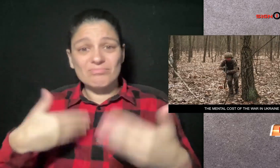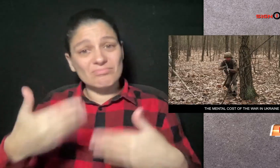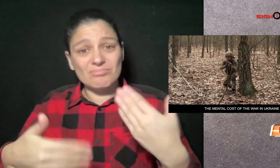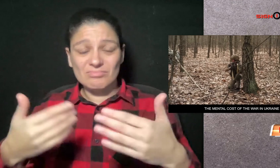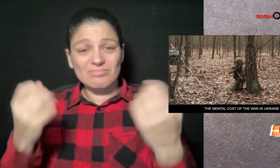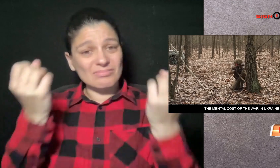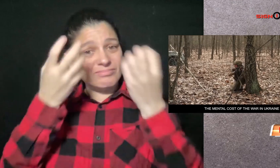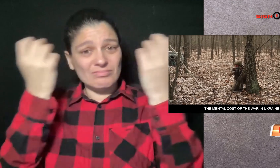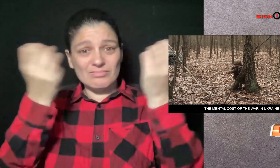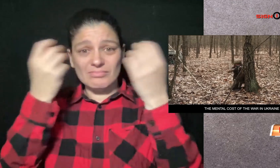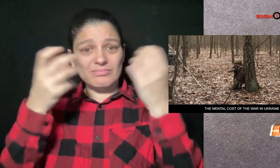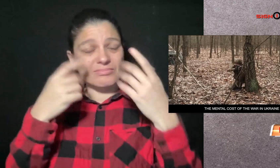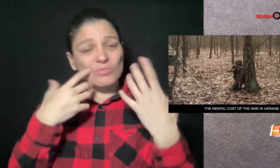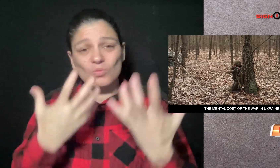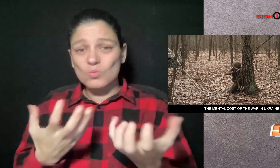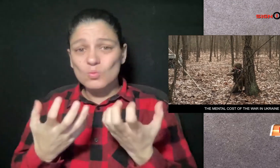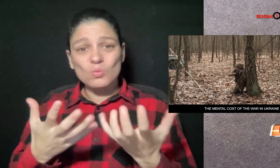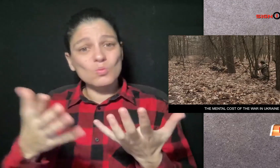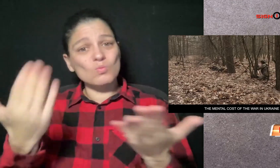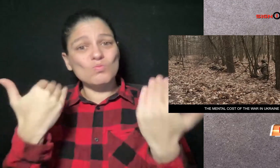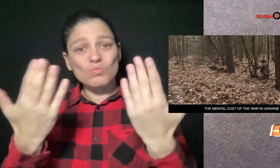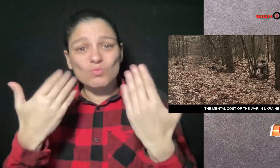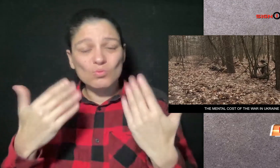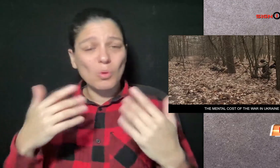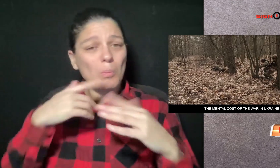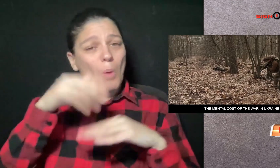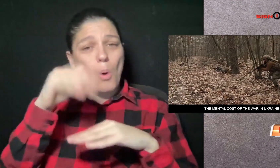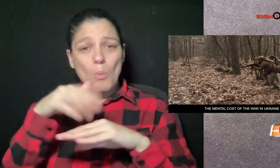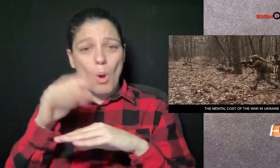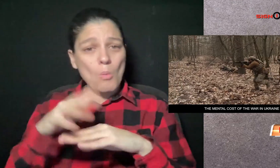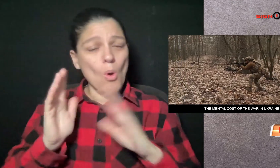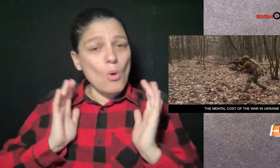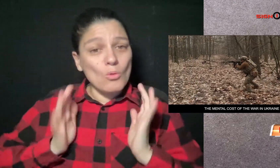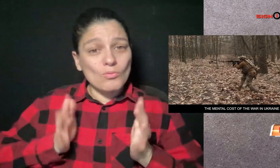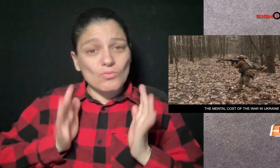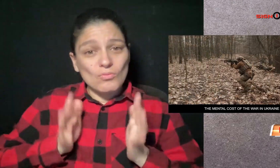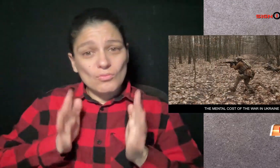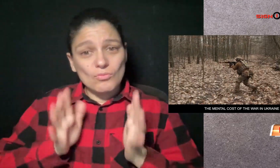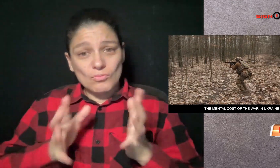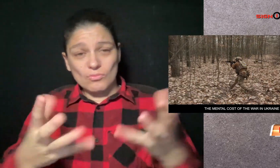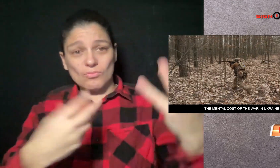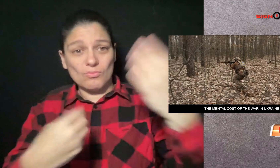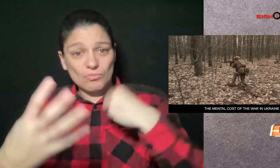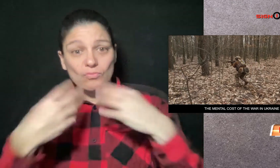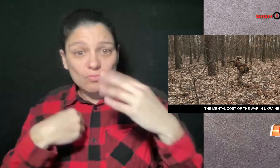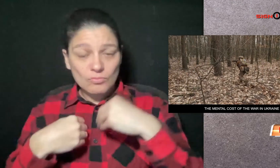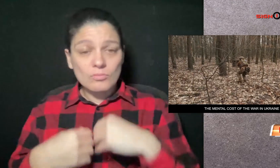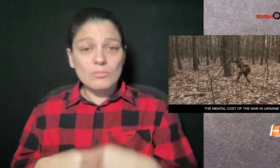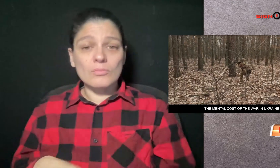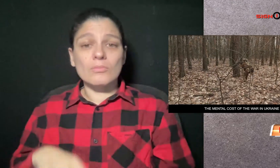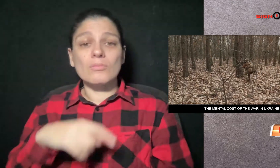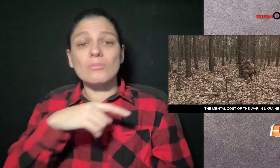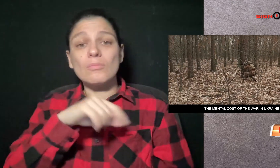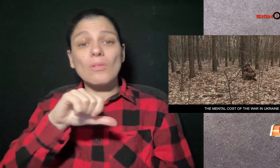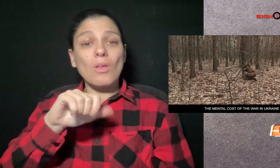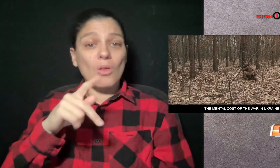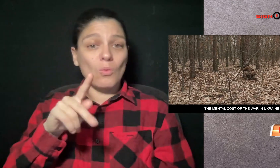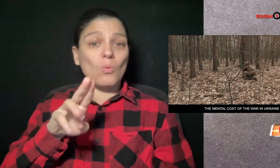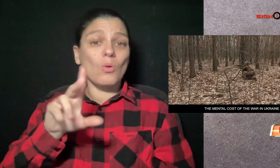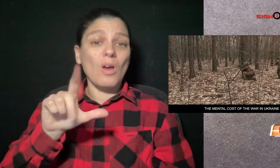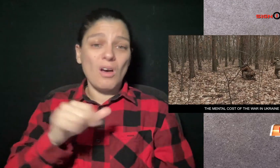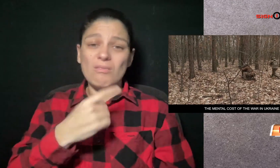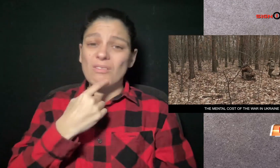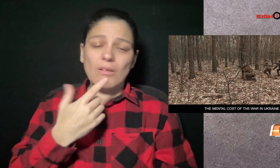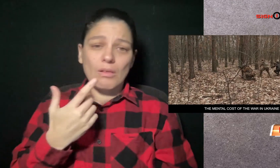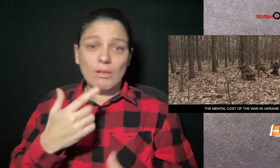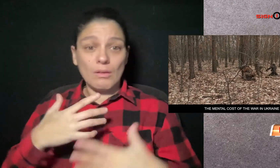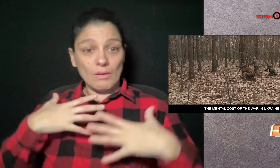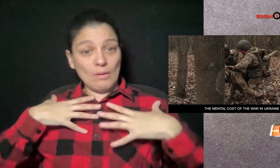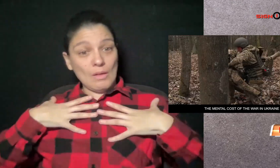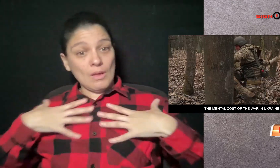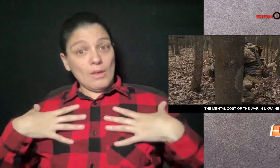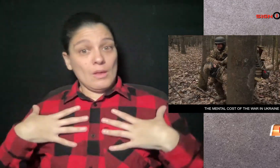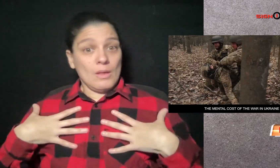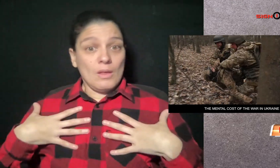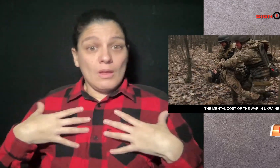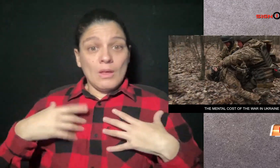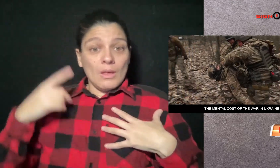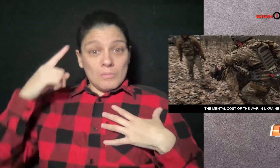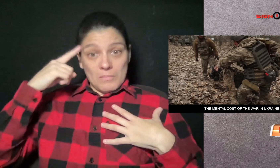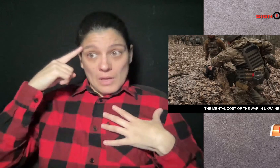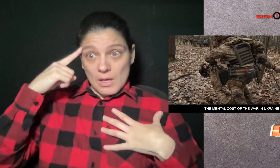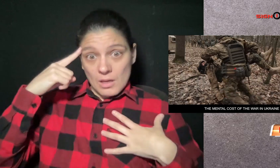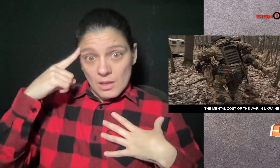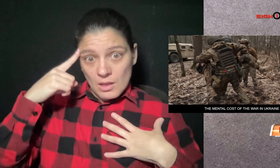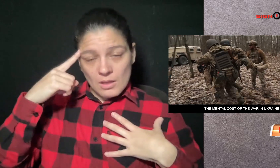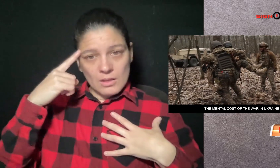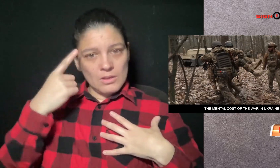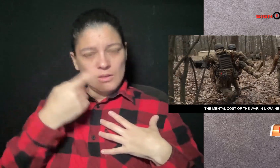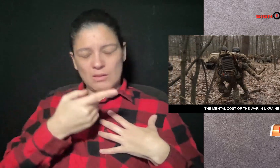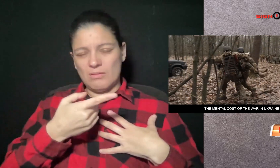urgently calling for volunteers Akula says he is not physically or mentally ready to